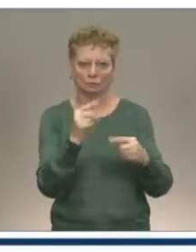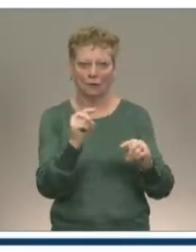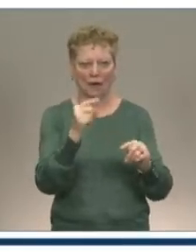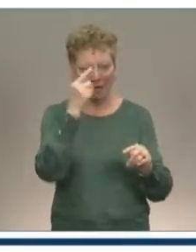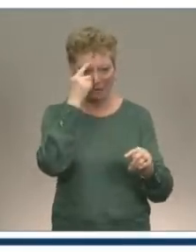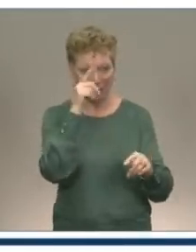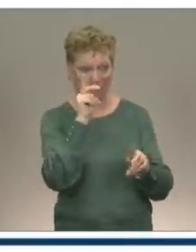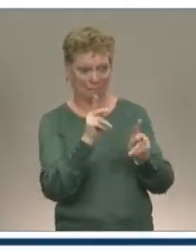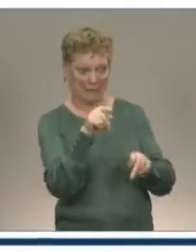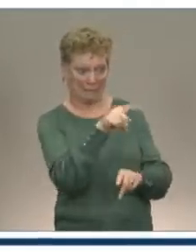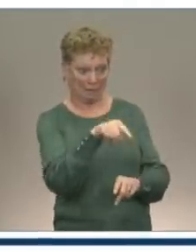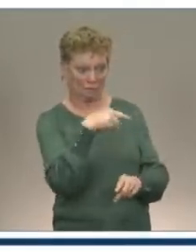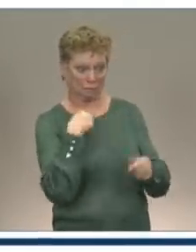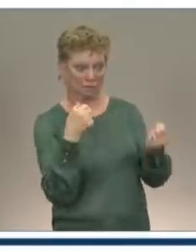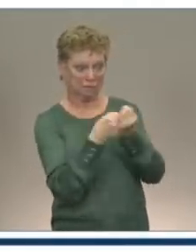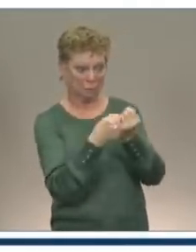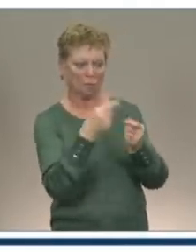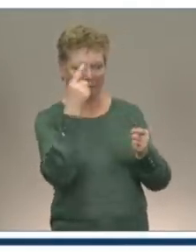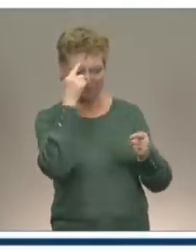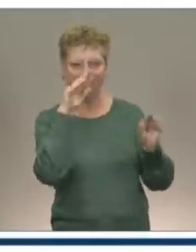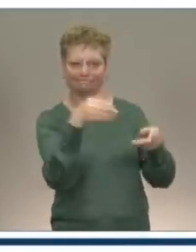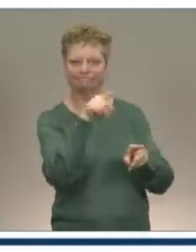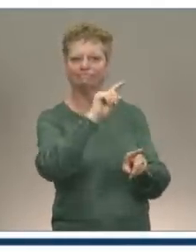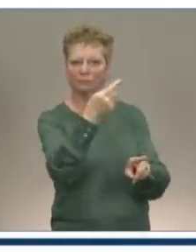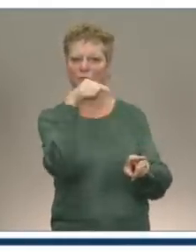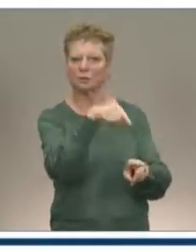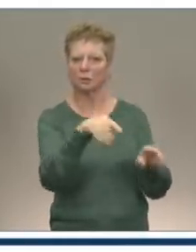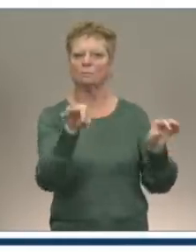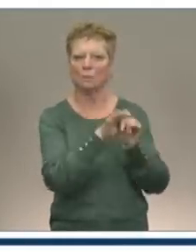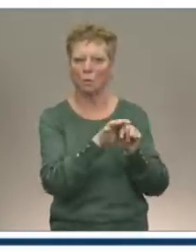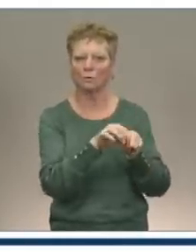so thank you for that our frontline providers showed their leadership and care